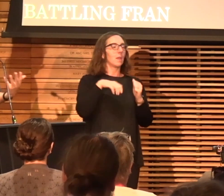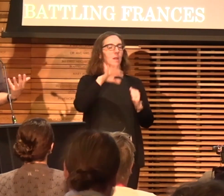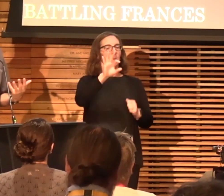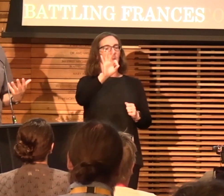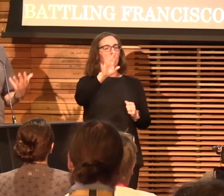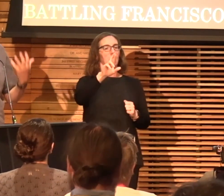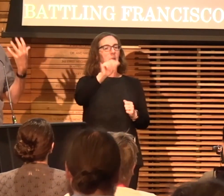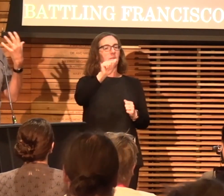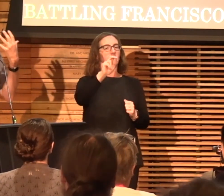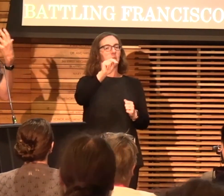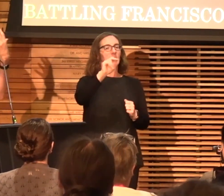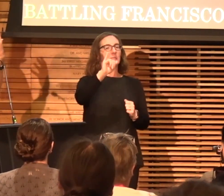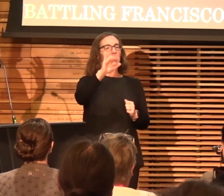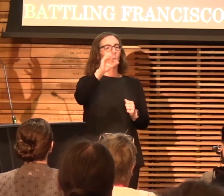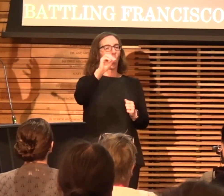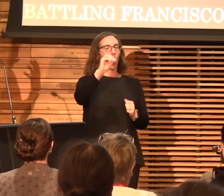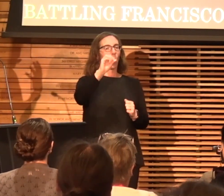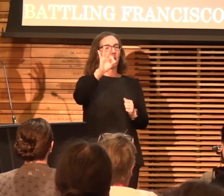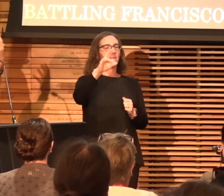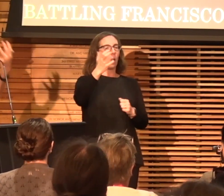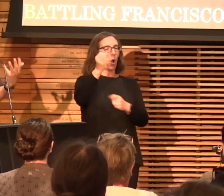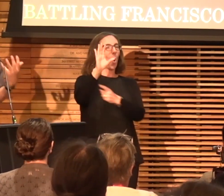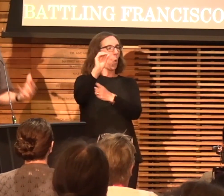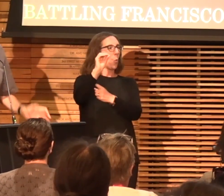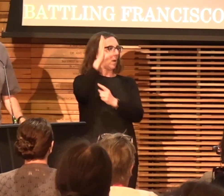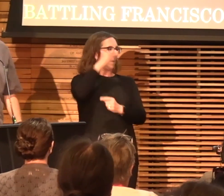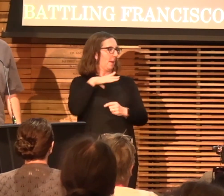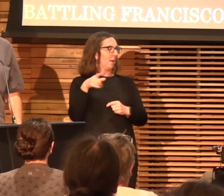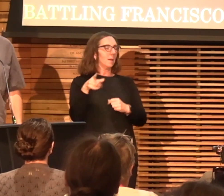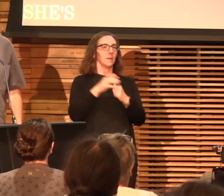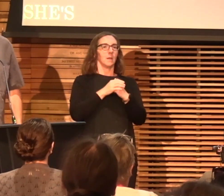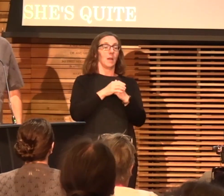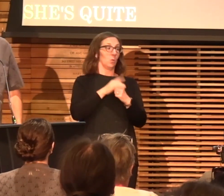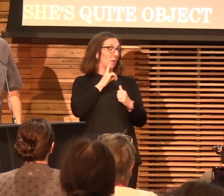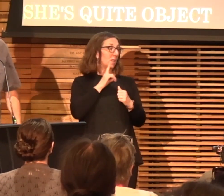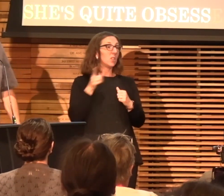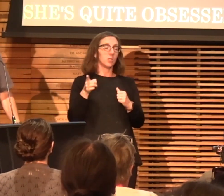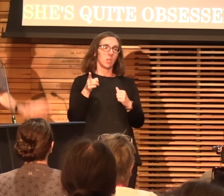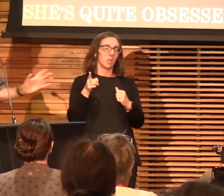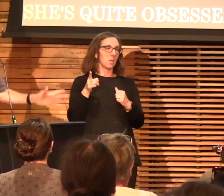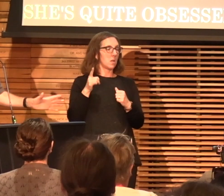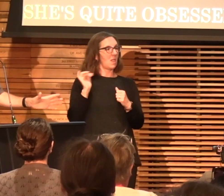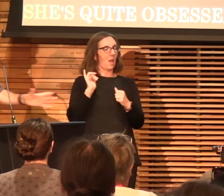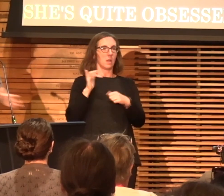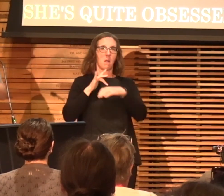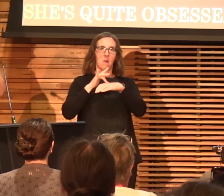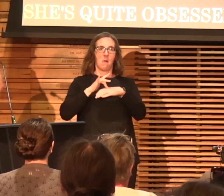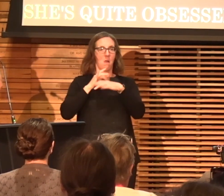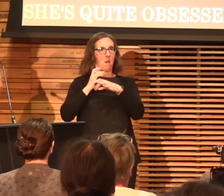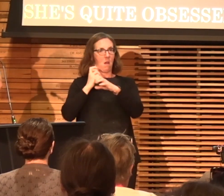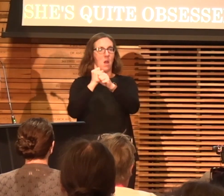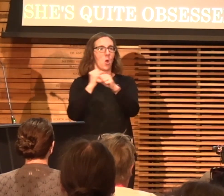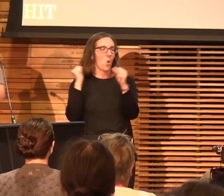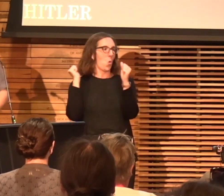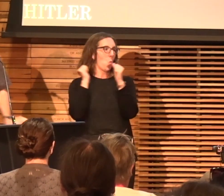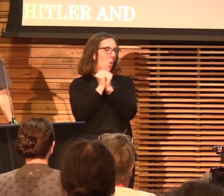And she's quite obsessed with her battles against Hitler and fascism,